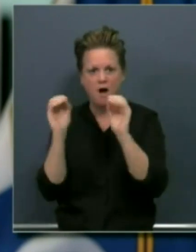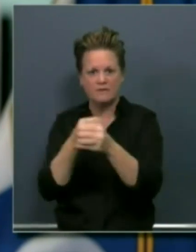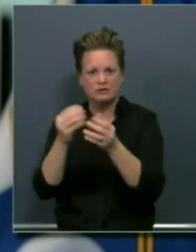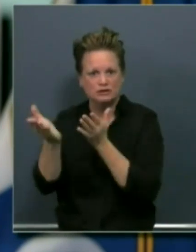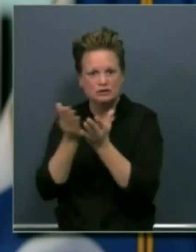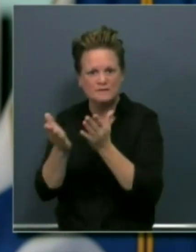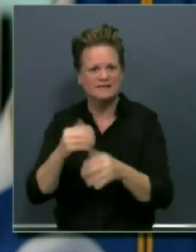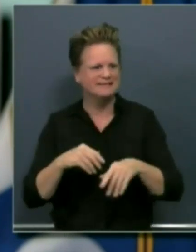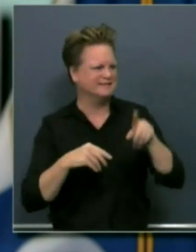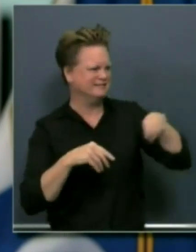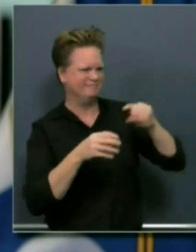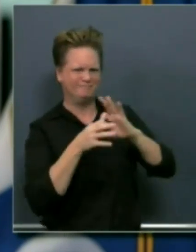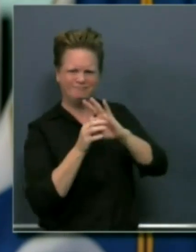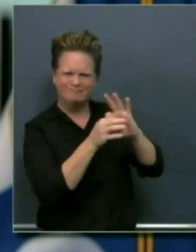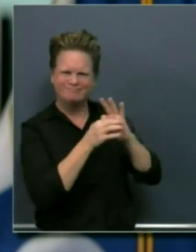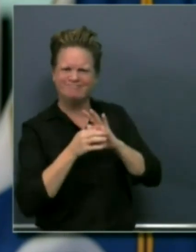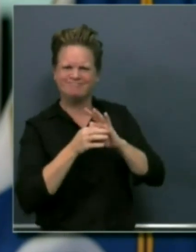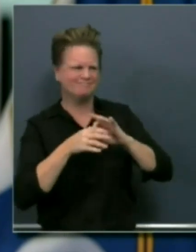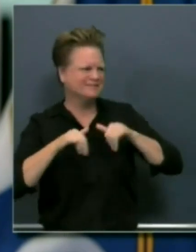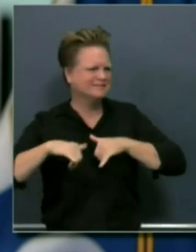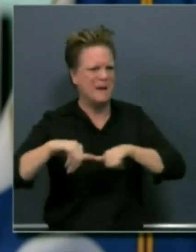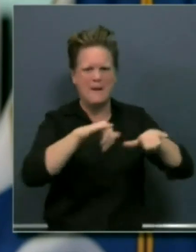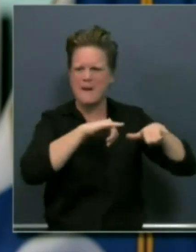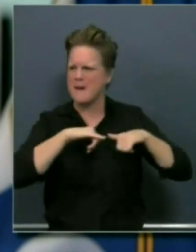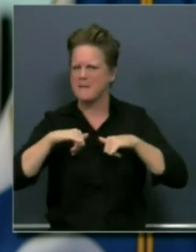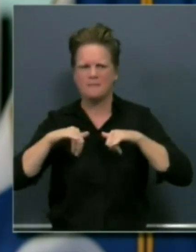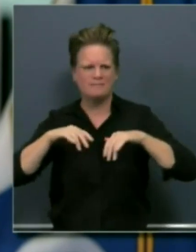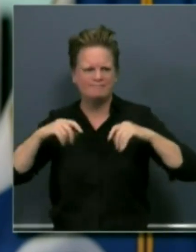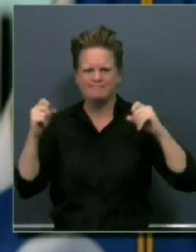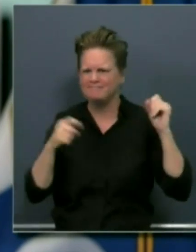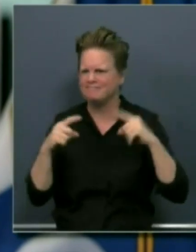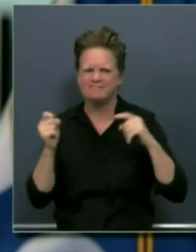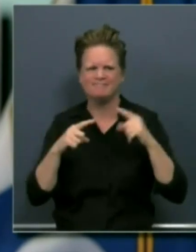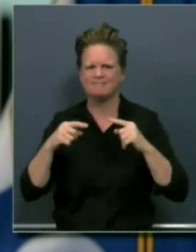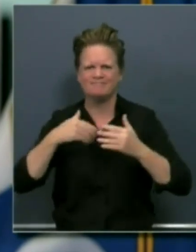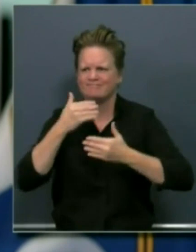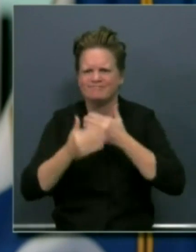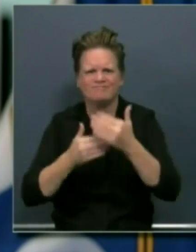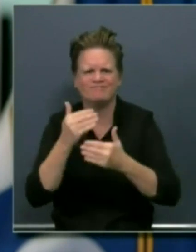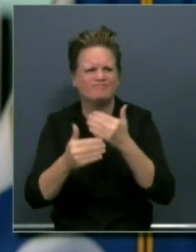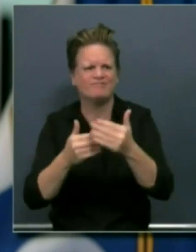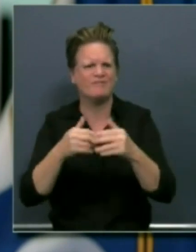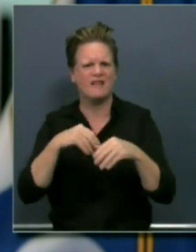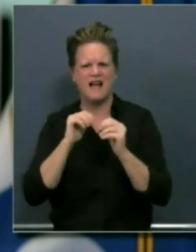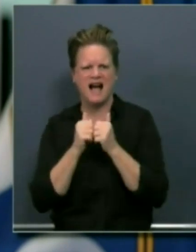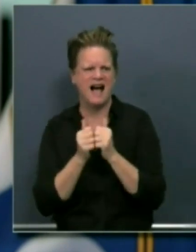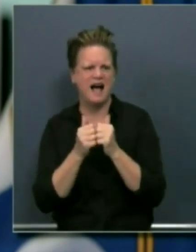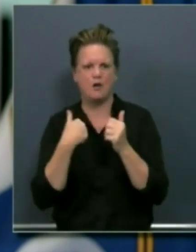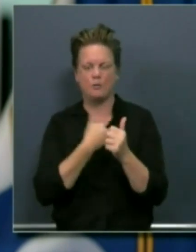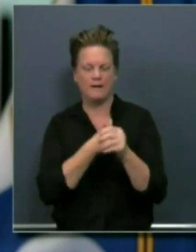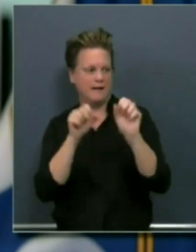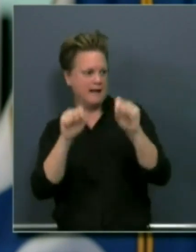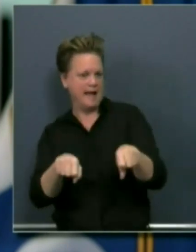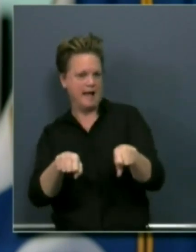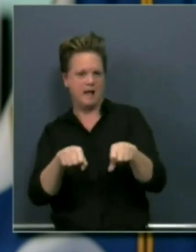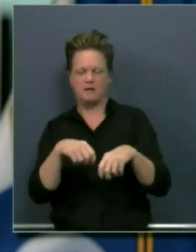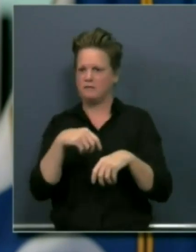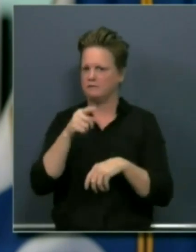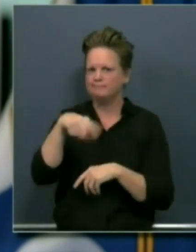STAFF SON. OUR OFFICE OF EMERGENCY TO CONTINUE TO SHARE BEST PRACTICES IN REAL TIME JUST BASED ON A LOT OF THOSE CONVERSATIONS THIS IS ONE OF